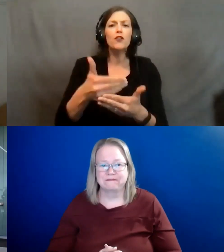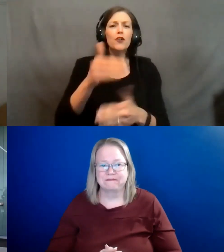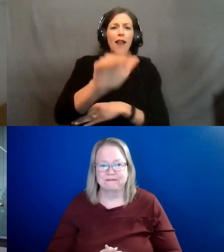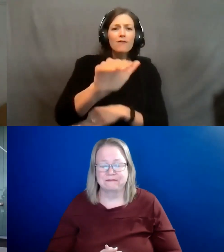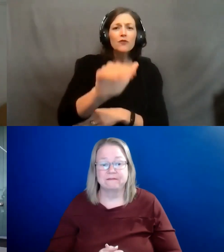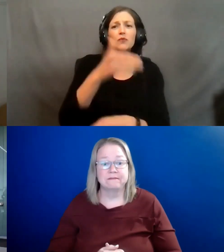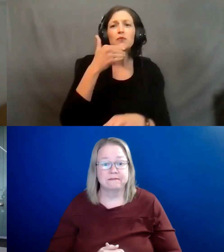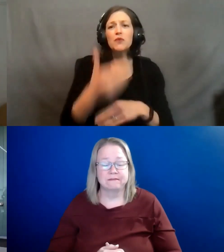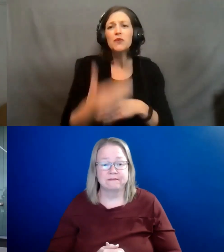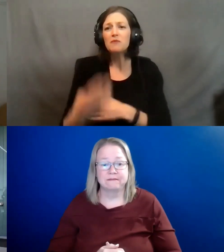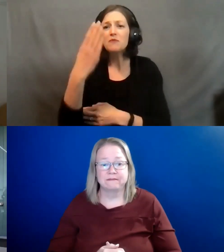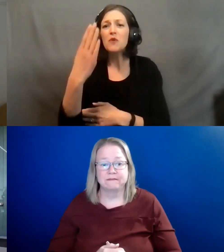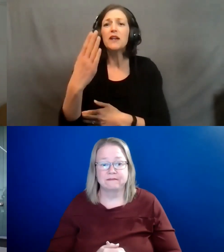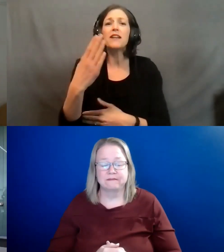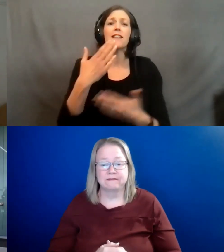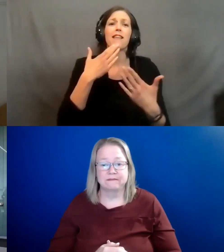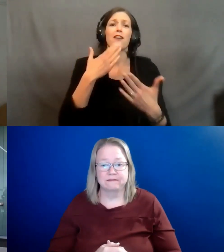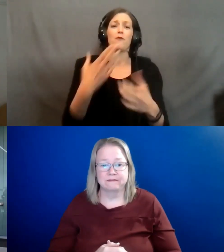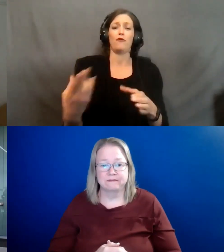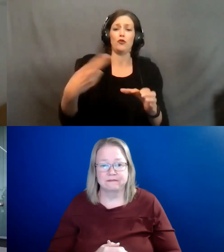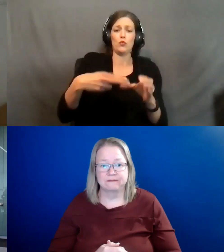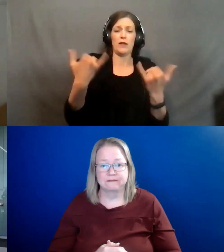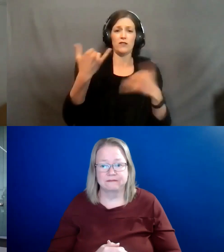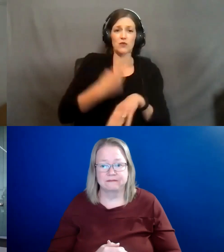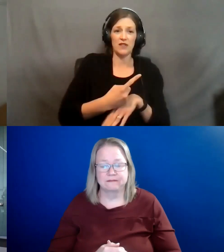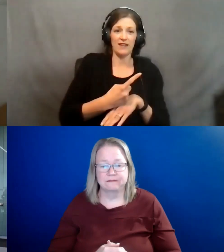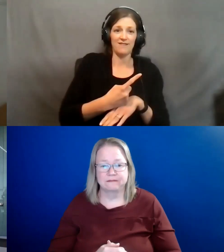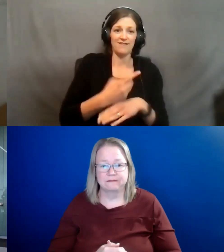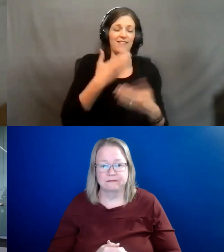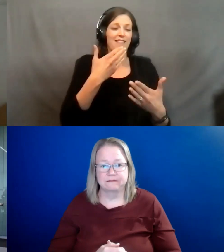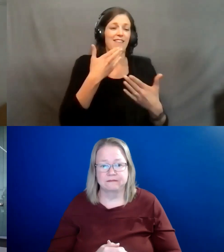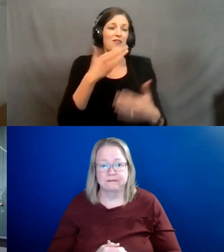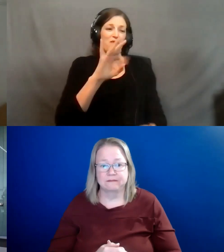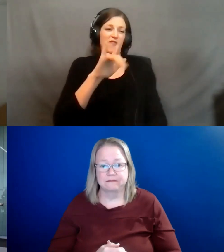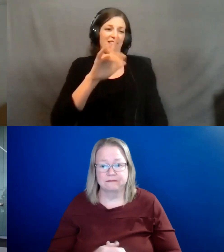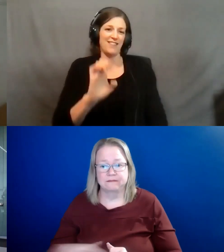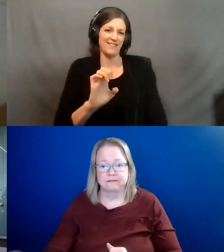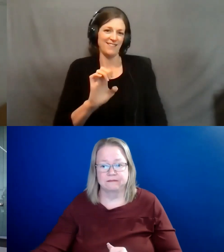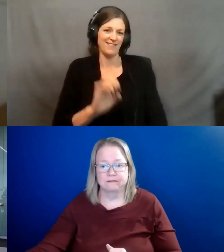Thank you for joining us today. Thank you 12:17:00 Felice. Thank you for being with